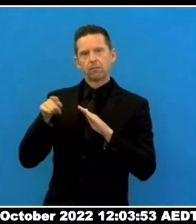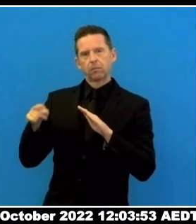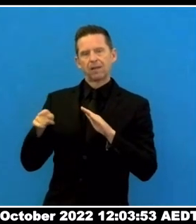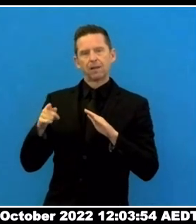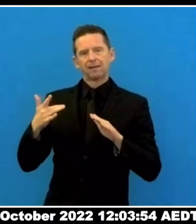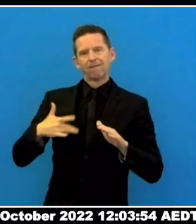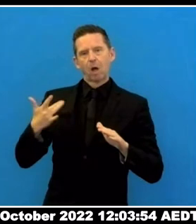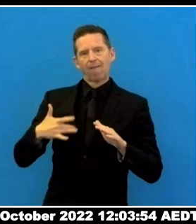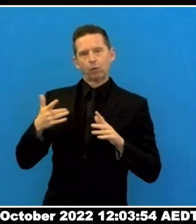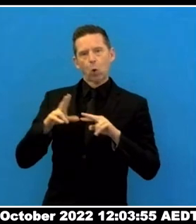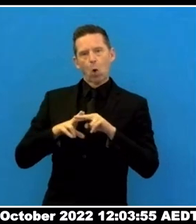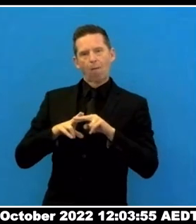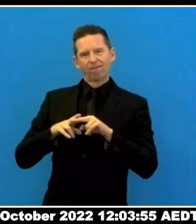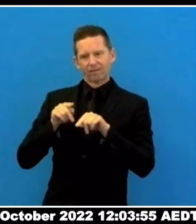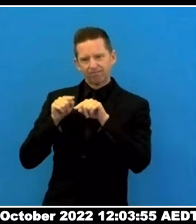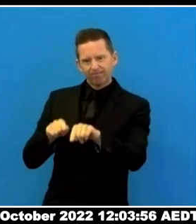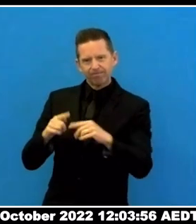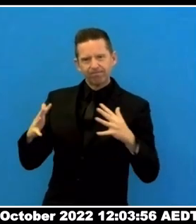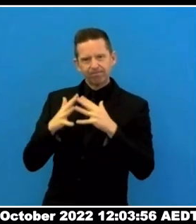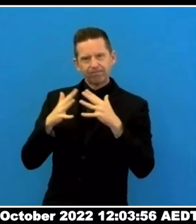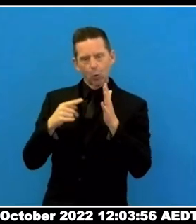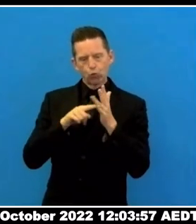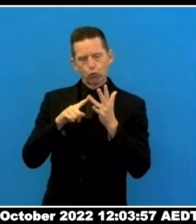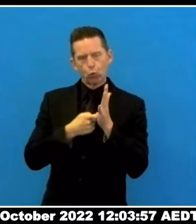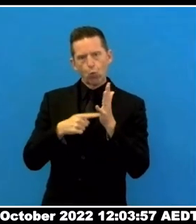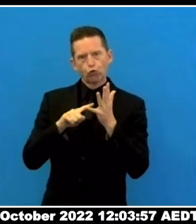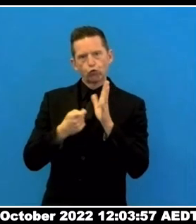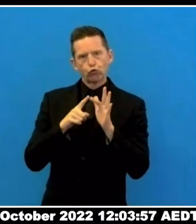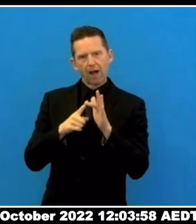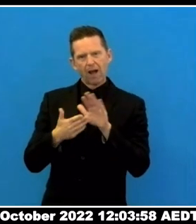known as Foundation House? Correct. You have prepared a statement for the Royal Commission